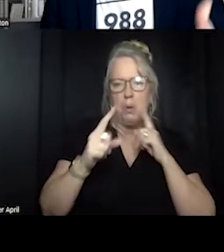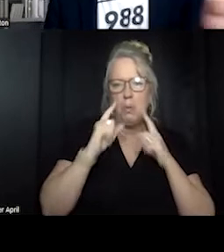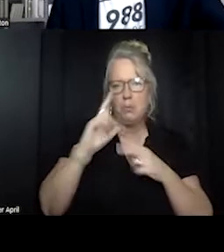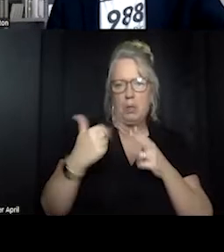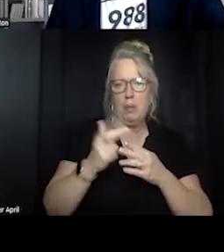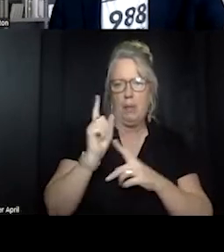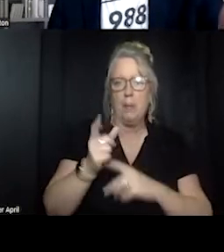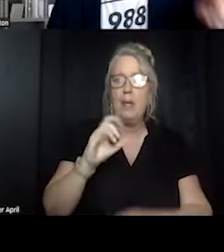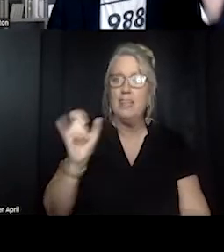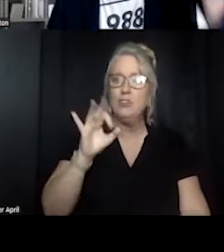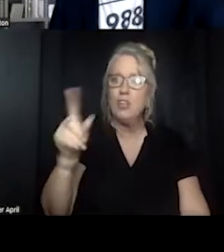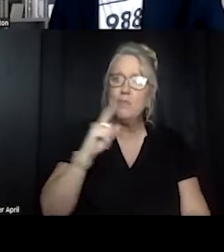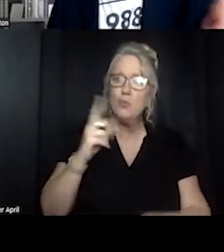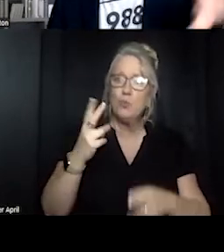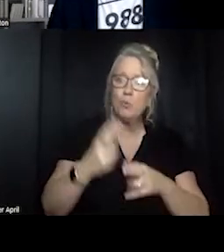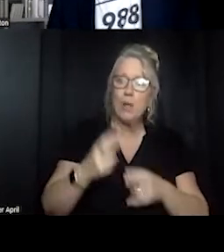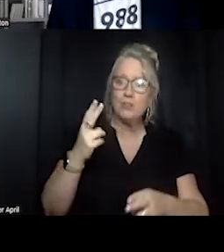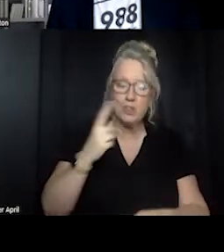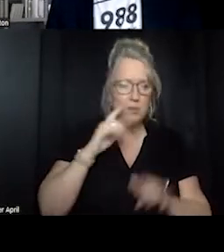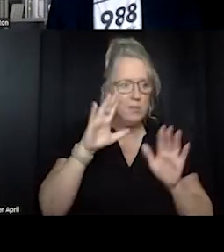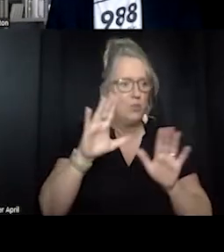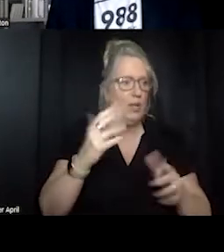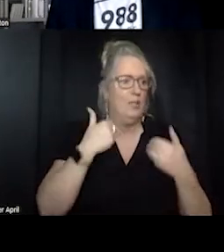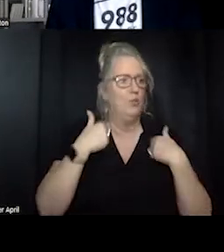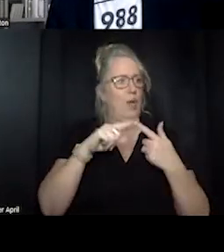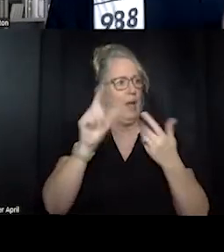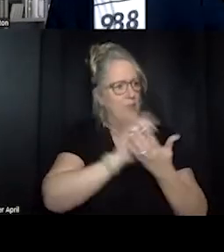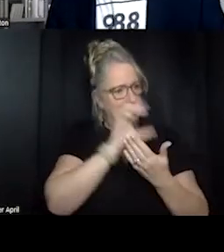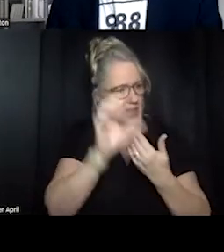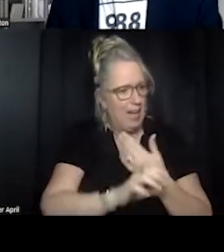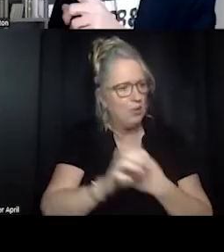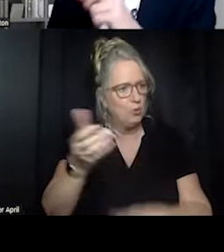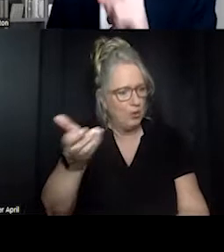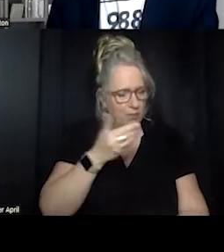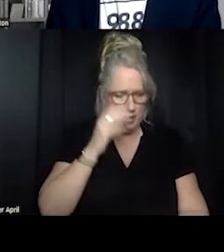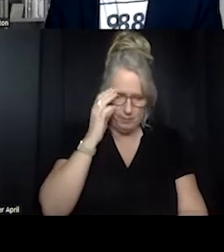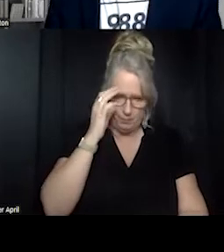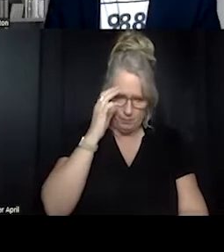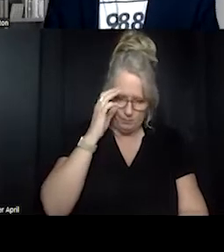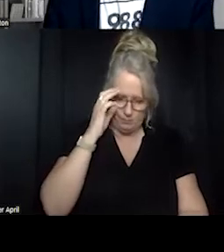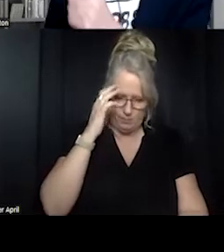JEFF, YOU WERE MENTIONING, GREAT TO HAVE A CALENDAR INVITE. AND IF YOU ARE ON OUR NEWSLETTER,